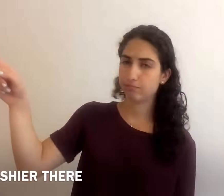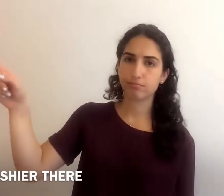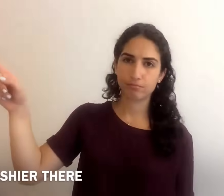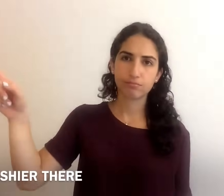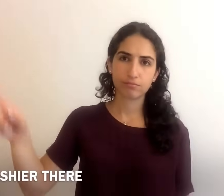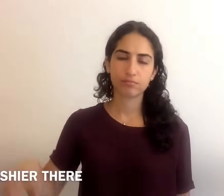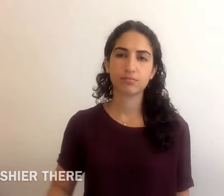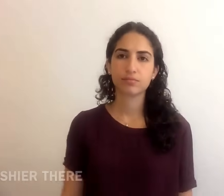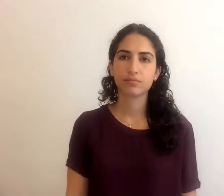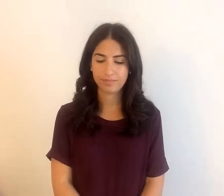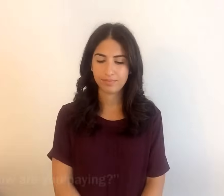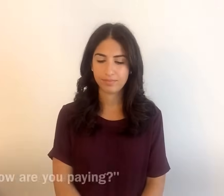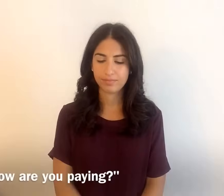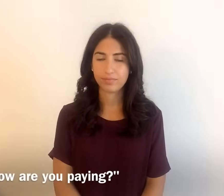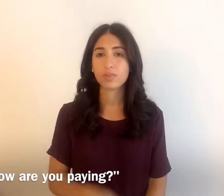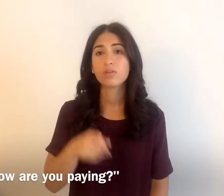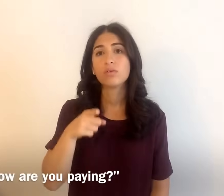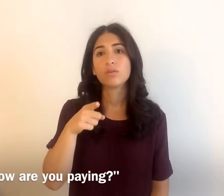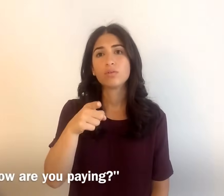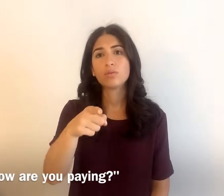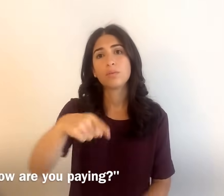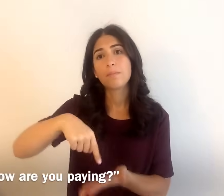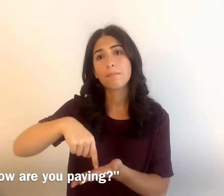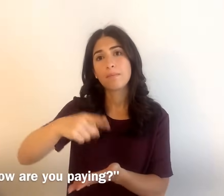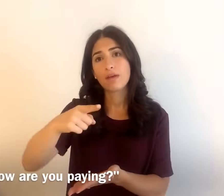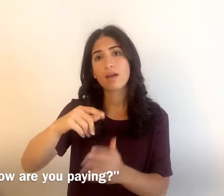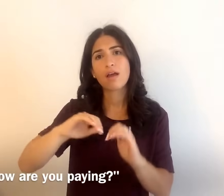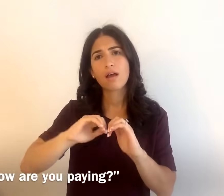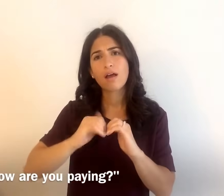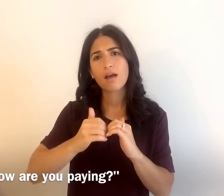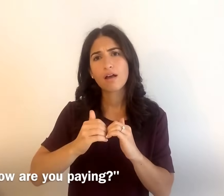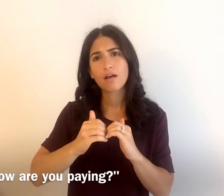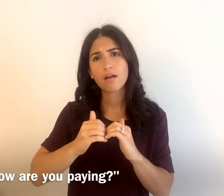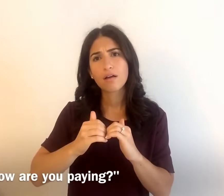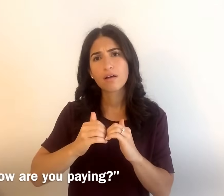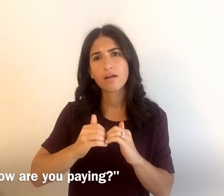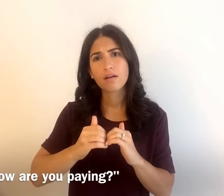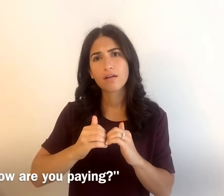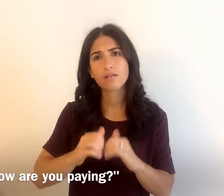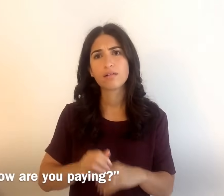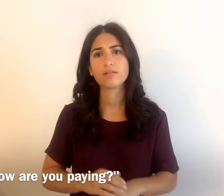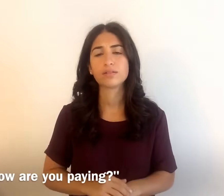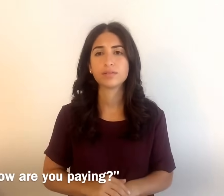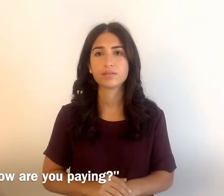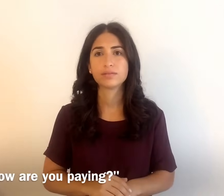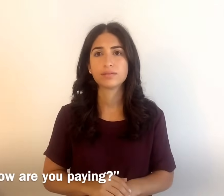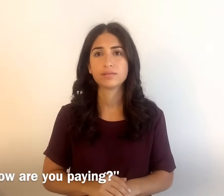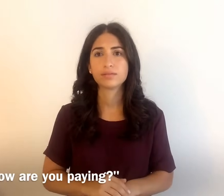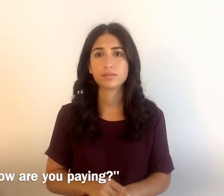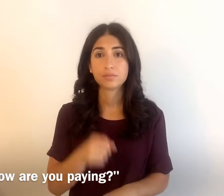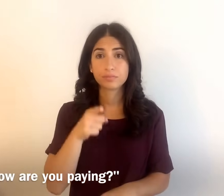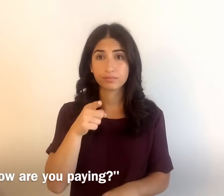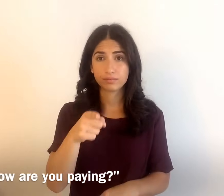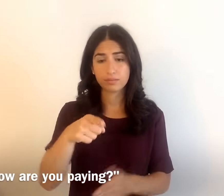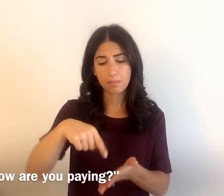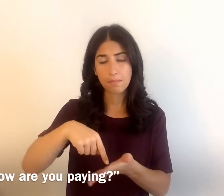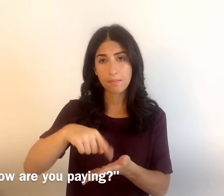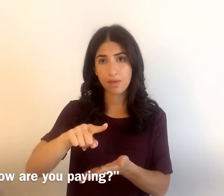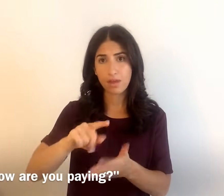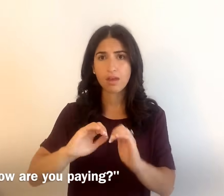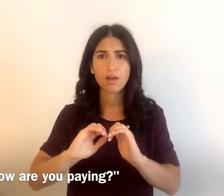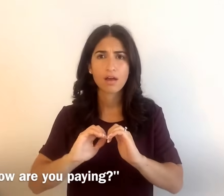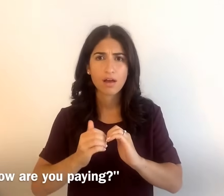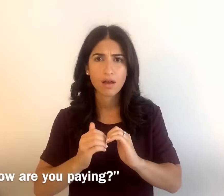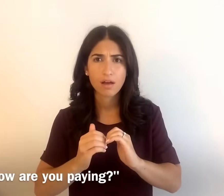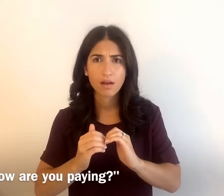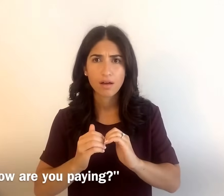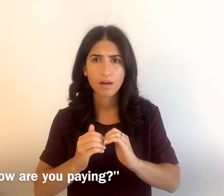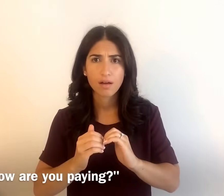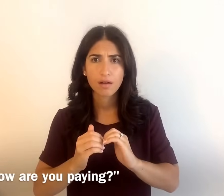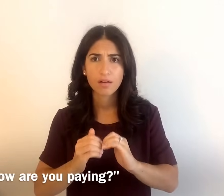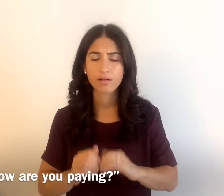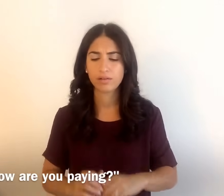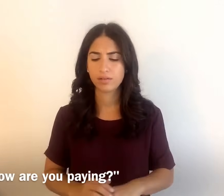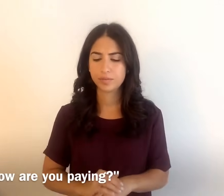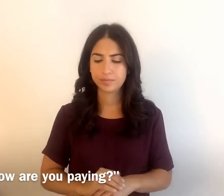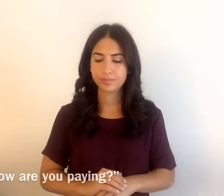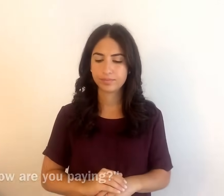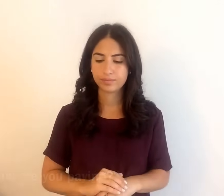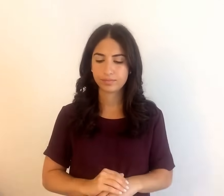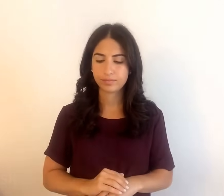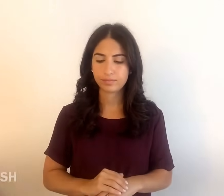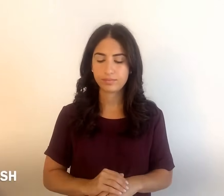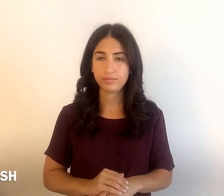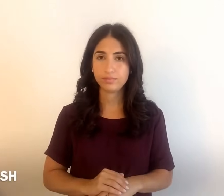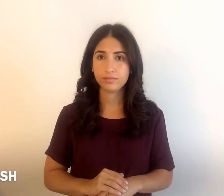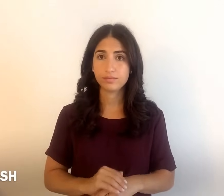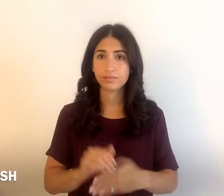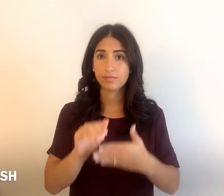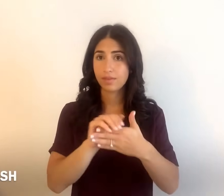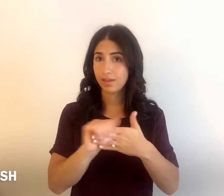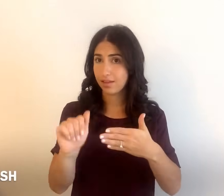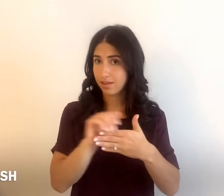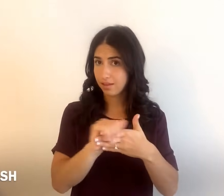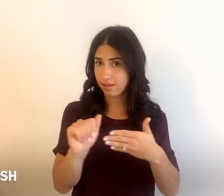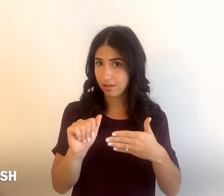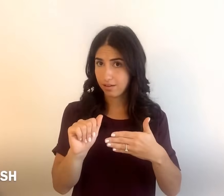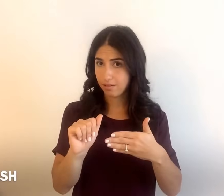"how are you paying?" is "YOU PAY HOW"